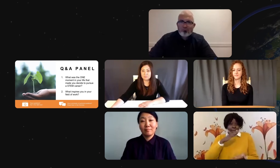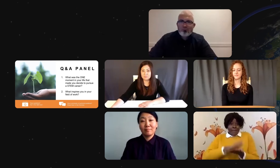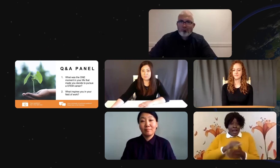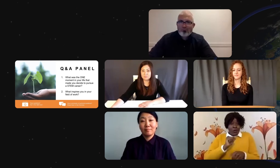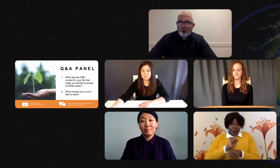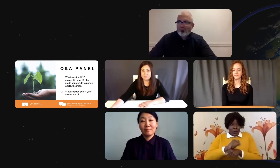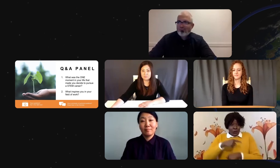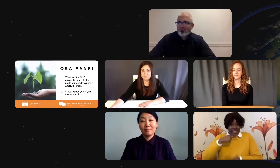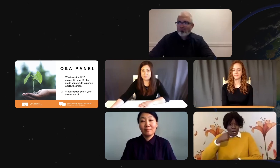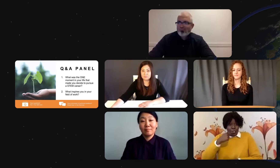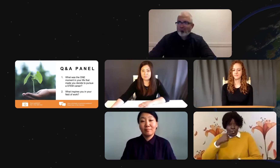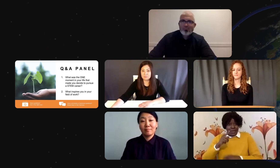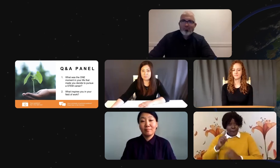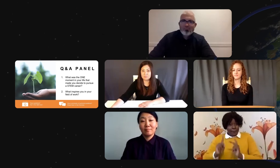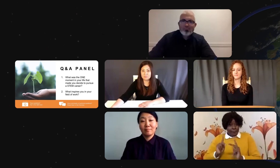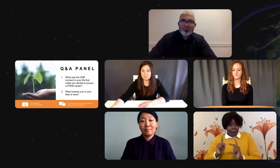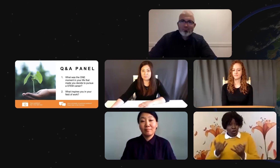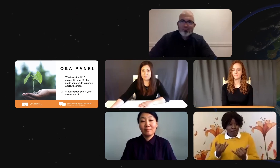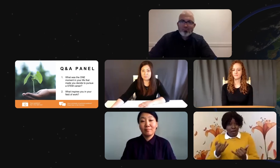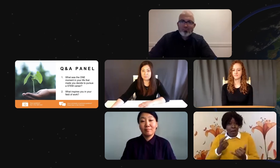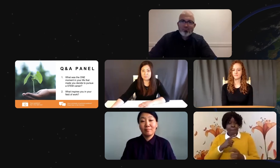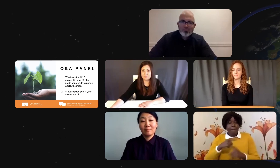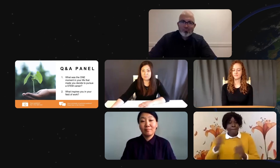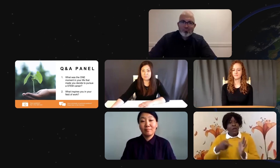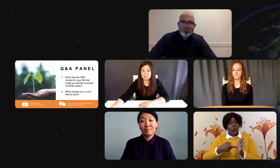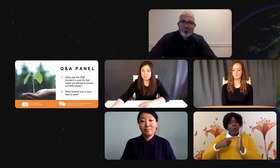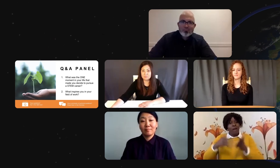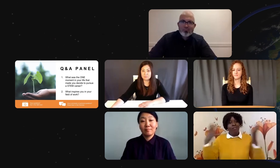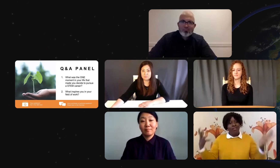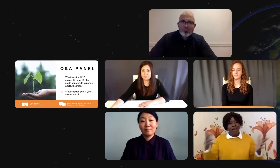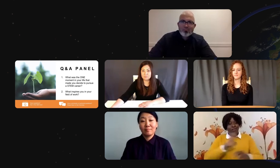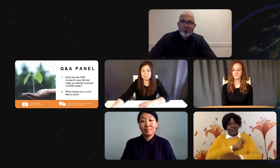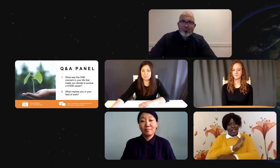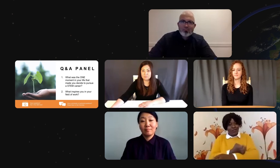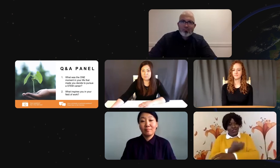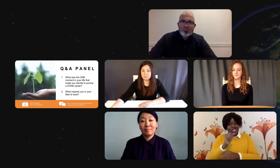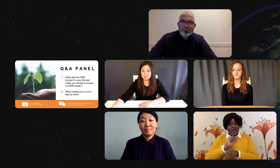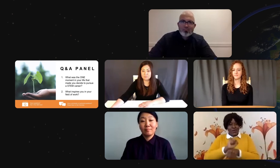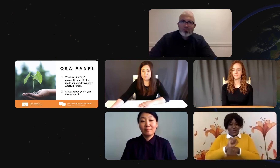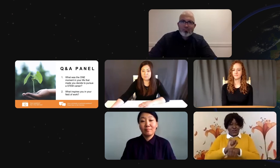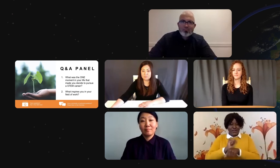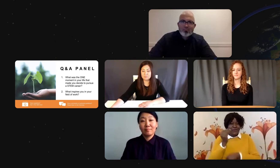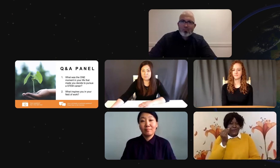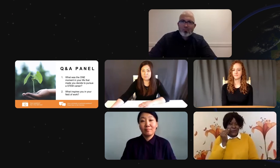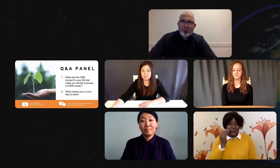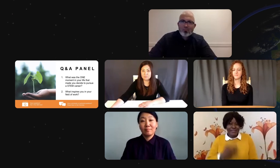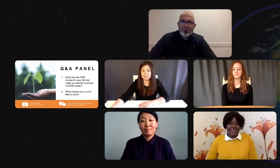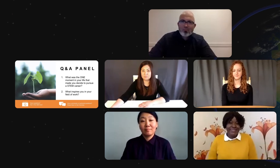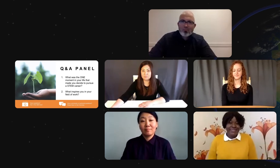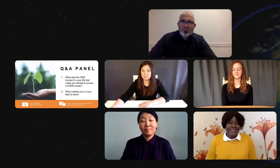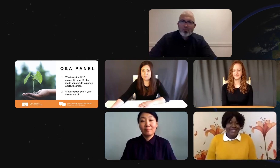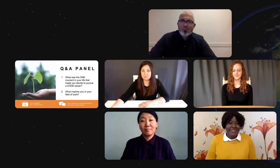It does take a lot of energy and work, though.